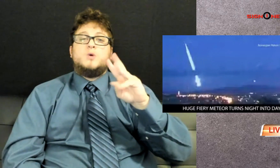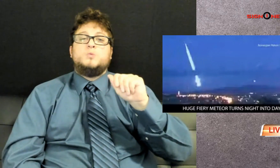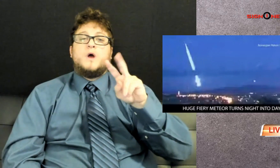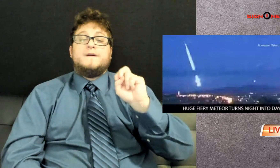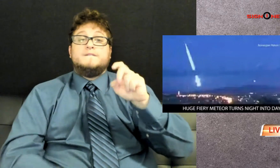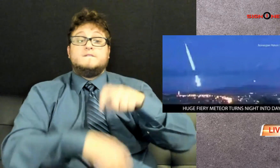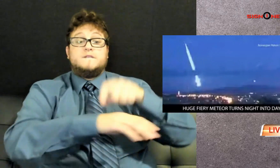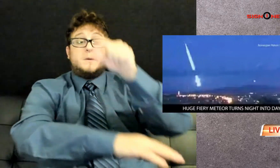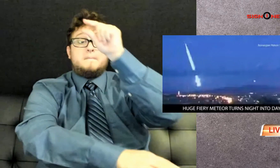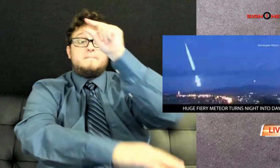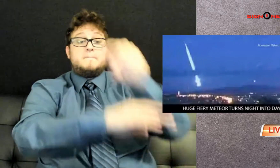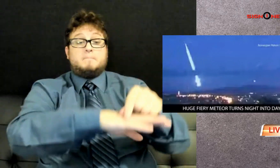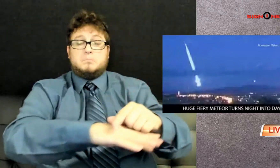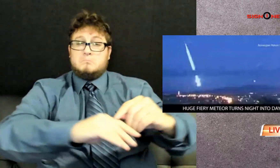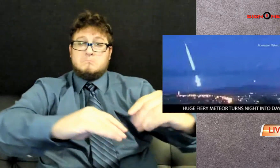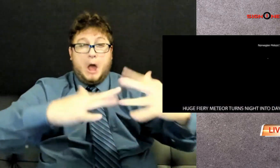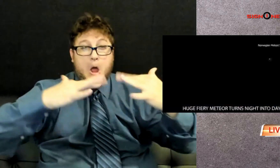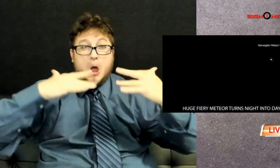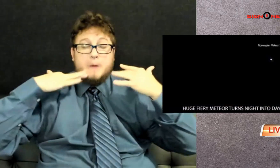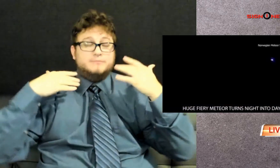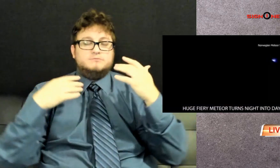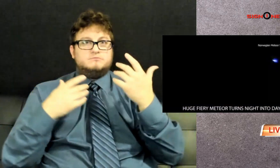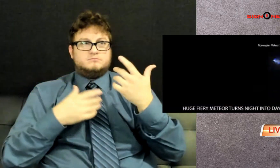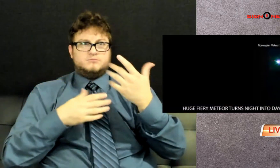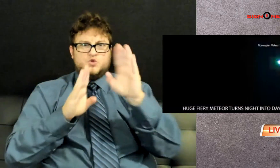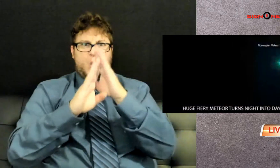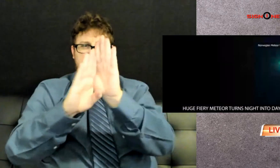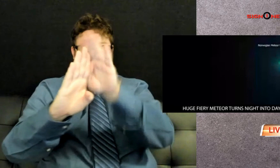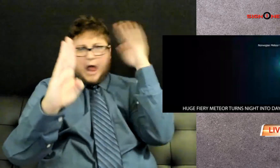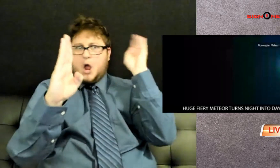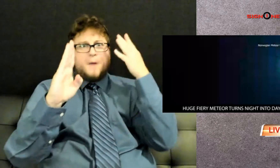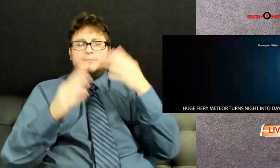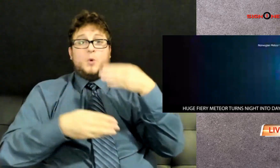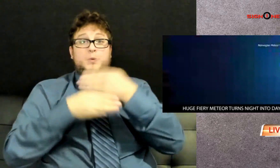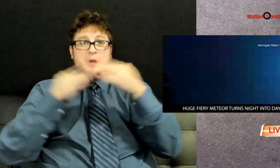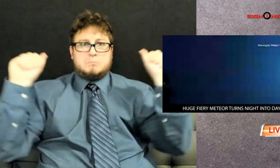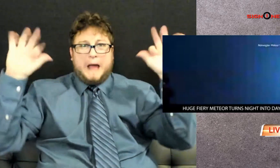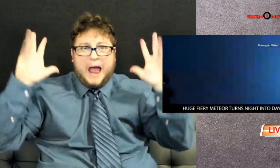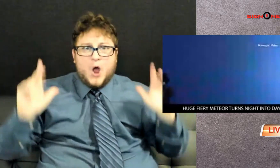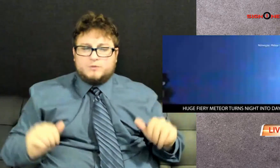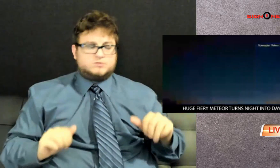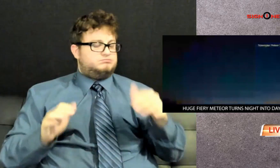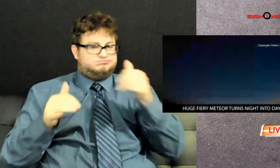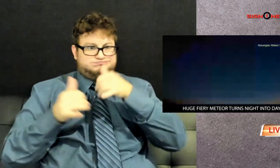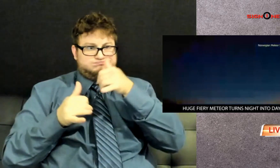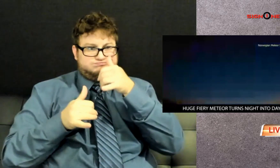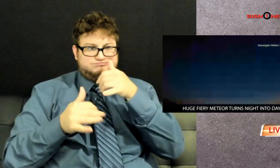witnesses close to the meteor's path reported feeling a shockwave that blew open doors and